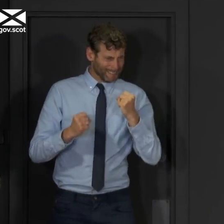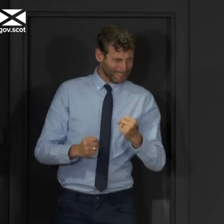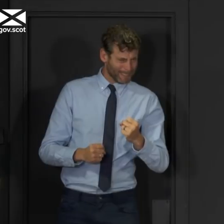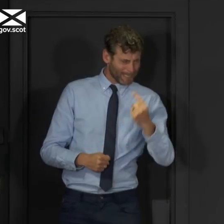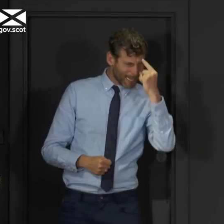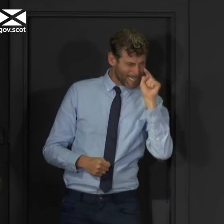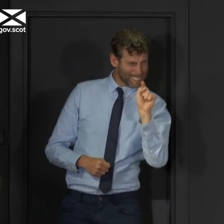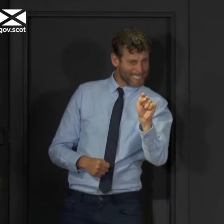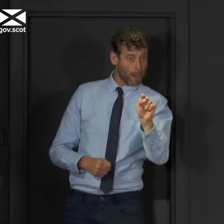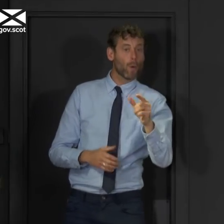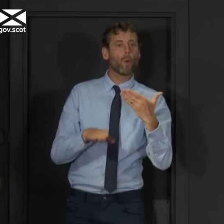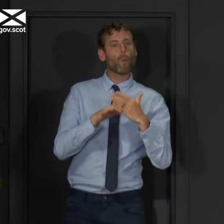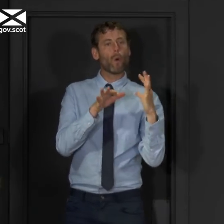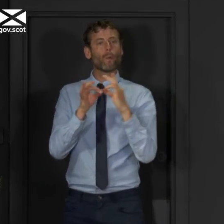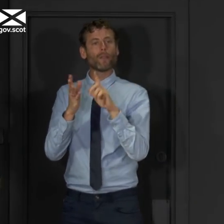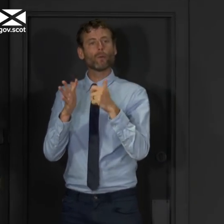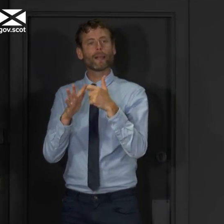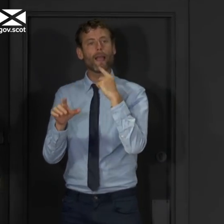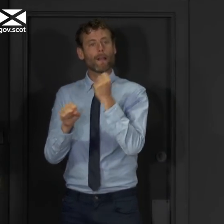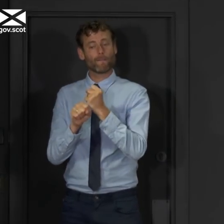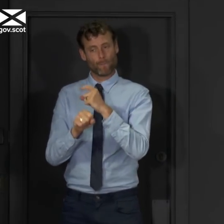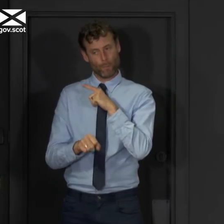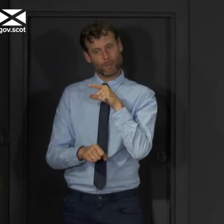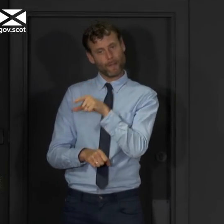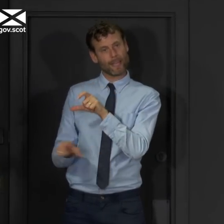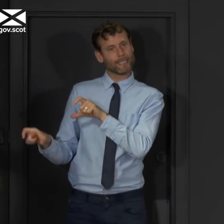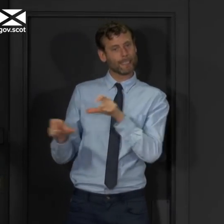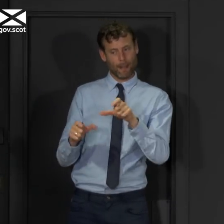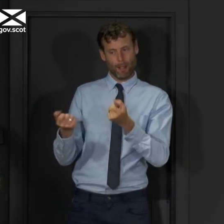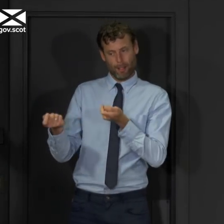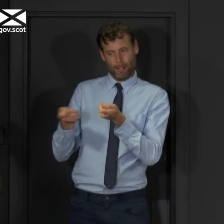of course with the UK government, who still hold many economic levers every single day